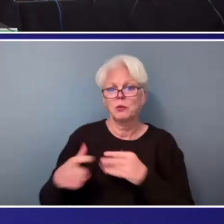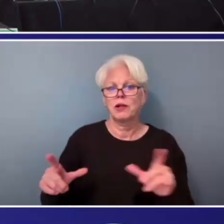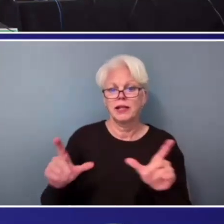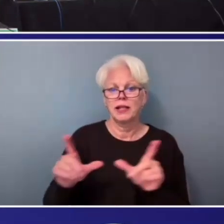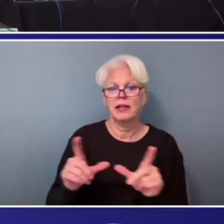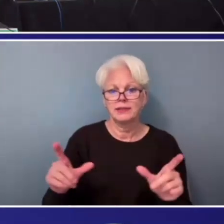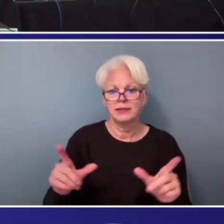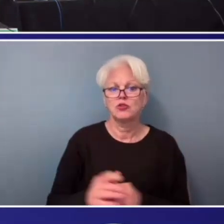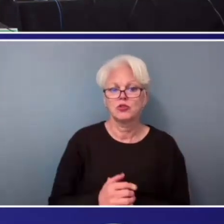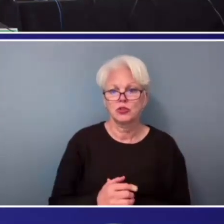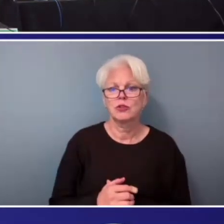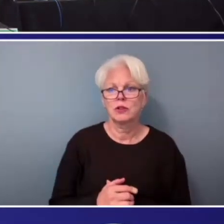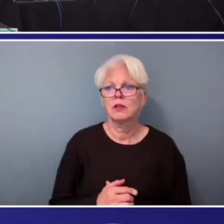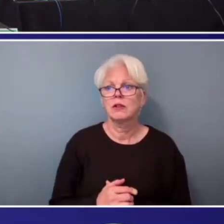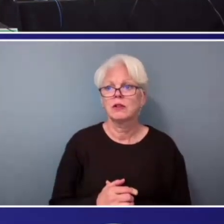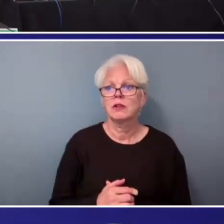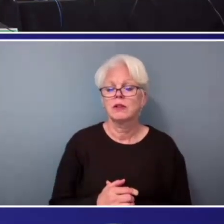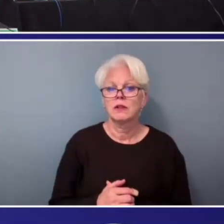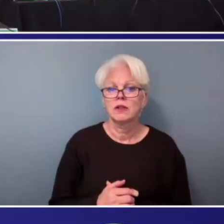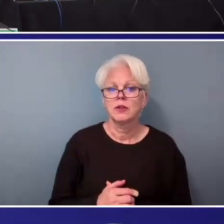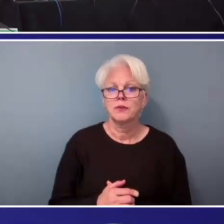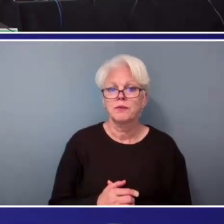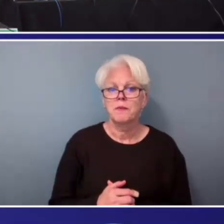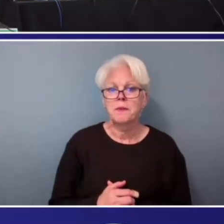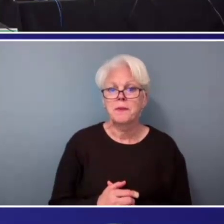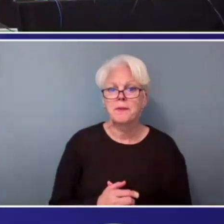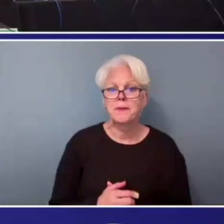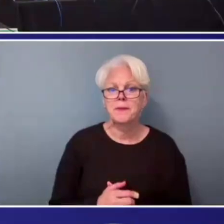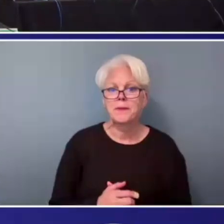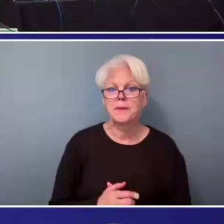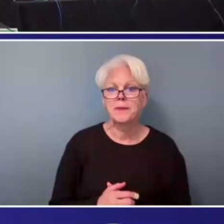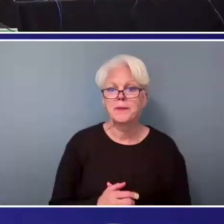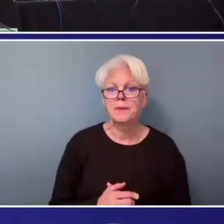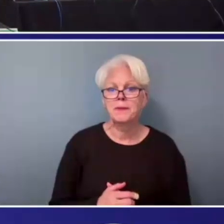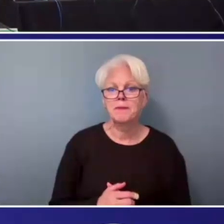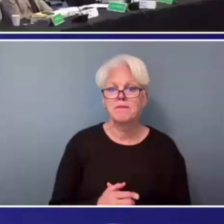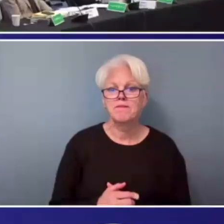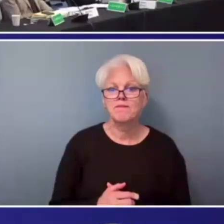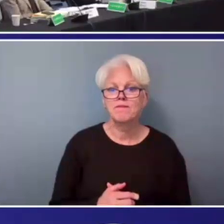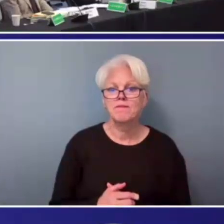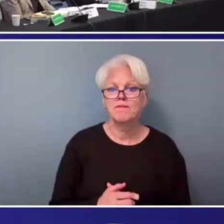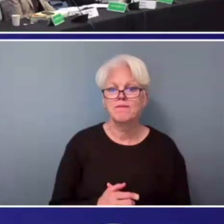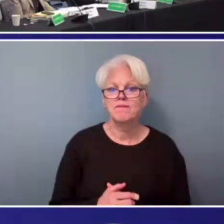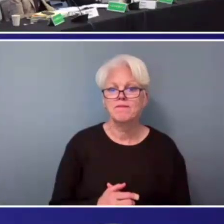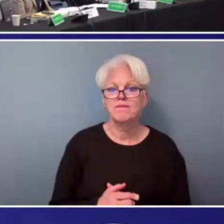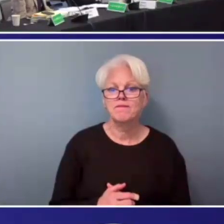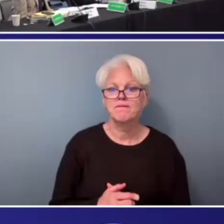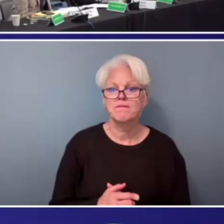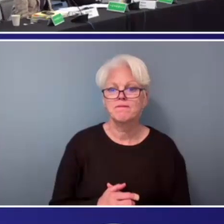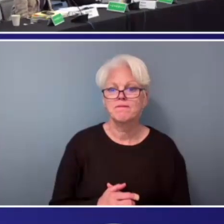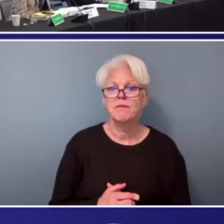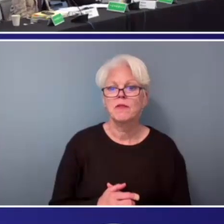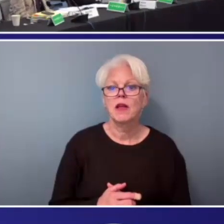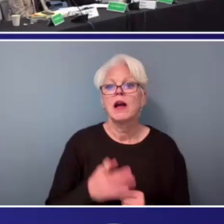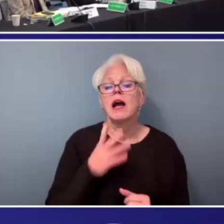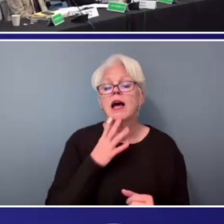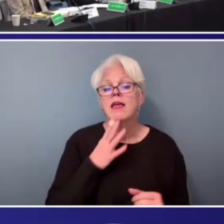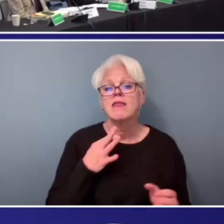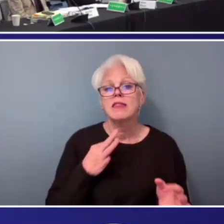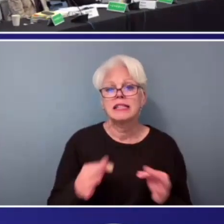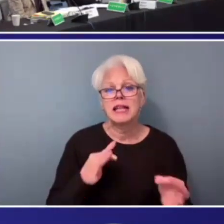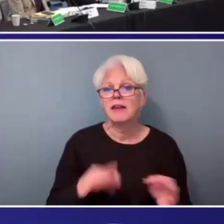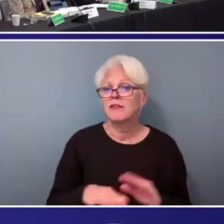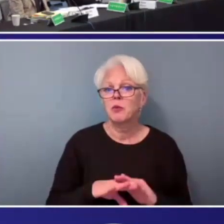Okay. The definition would not necessarily